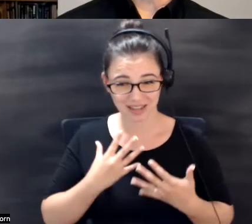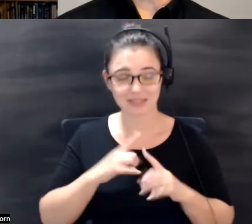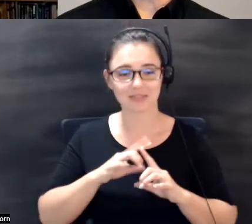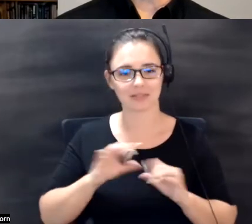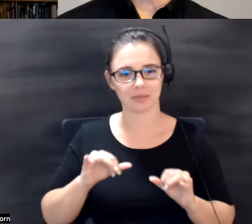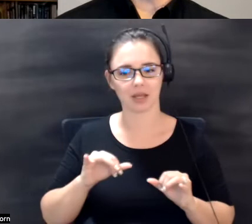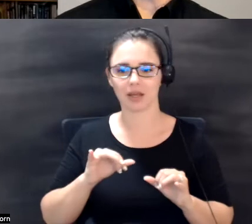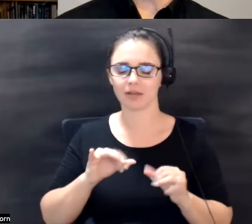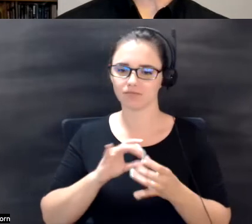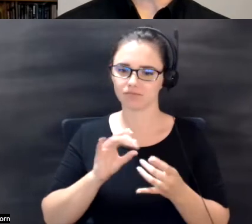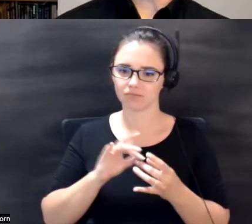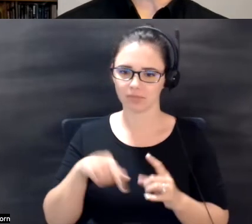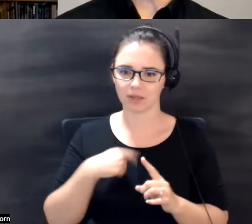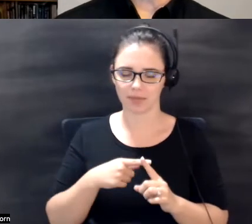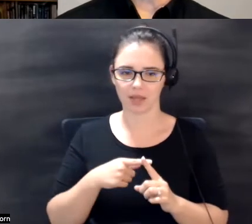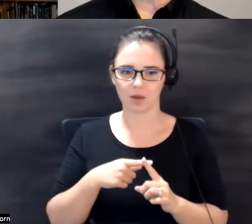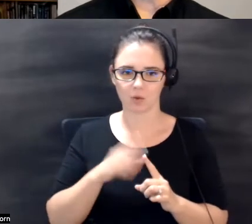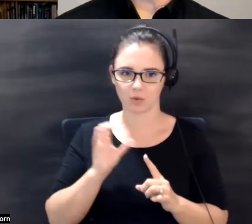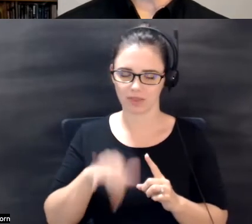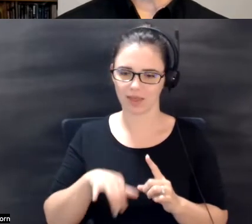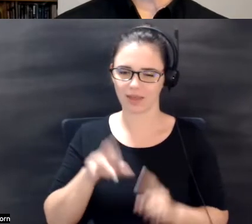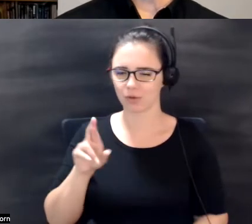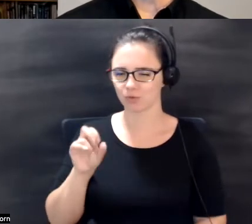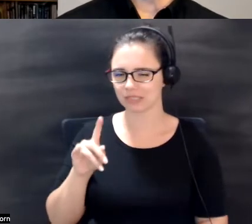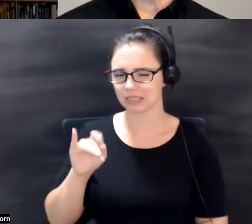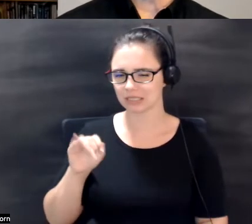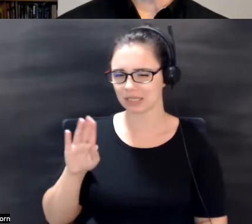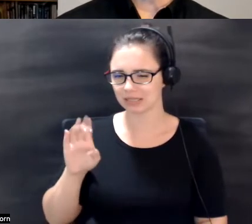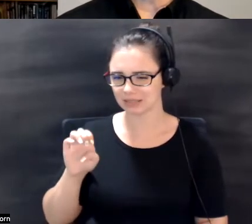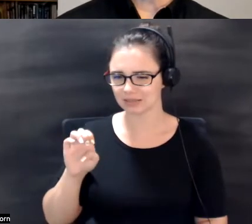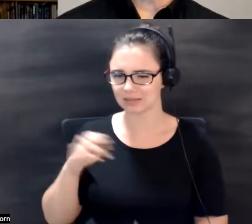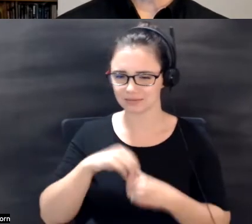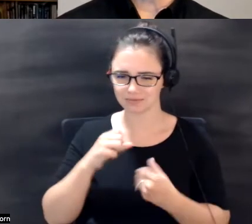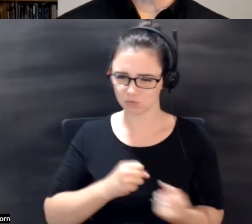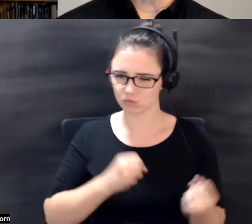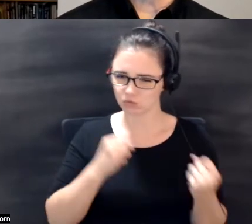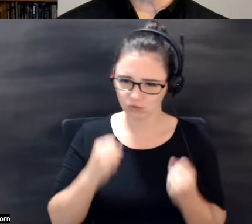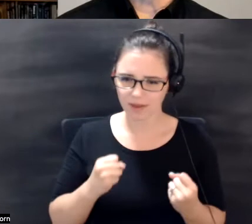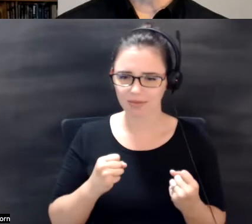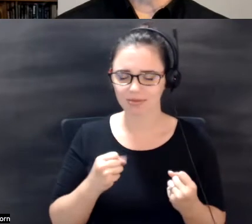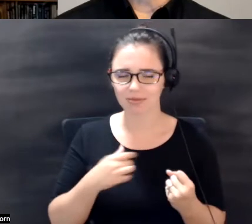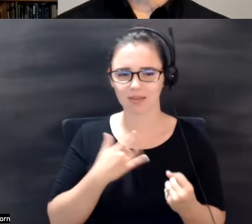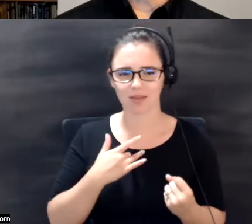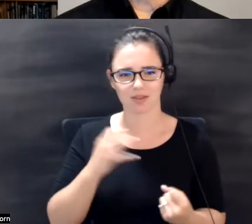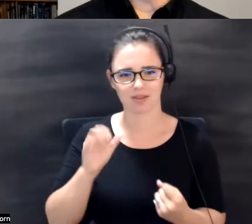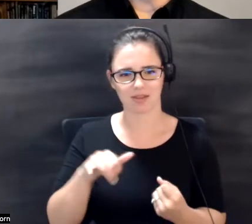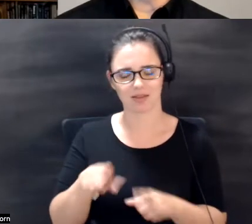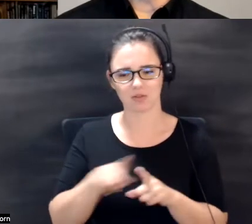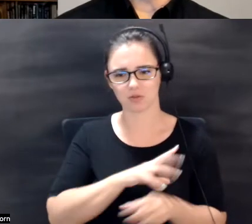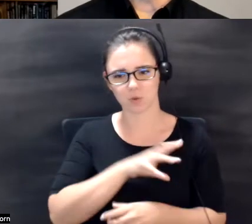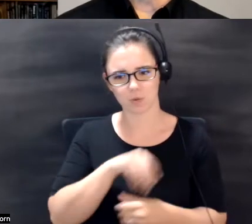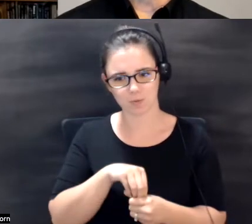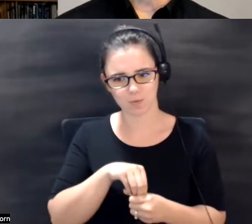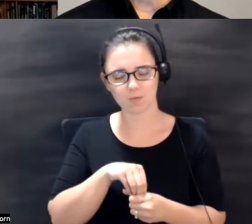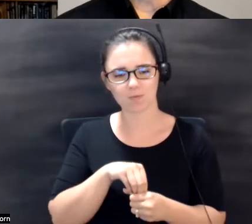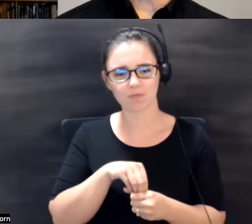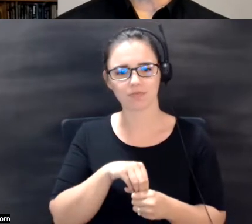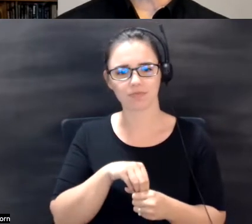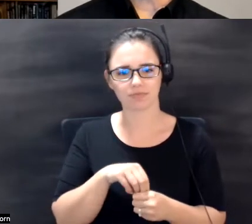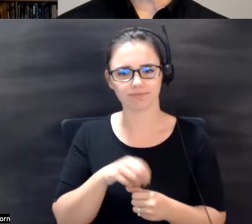to a resilience, and a strength, which I think is also a piece of um, it's a,